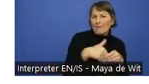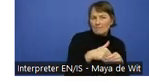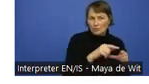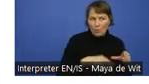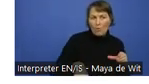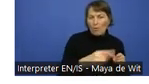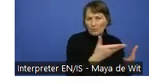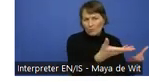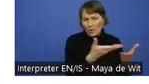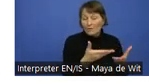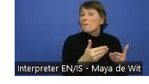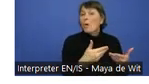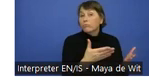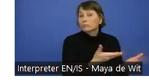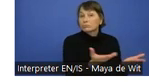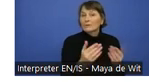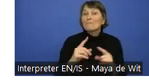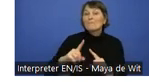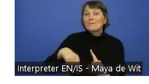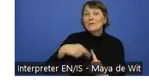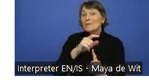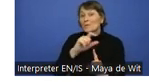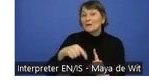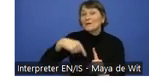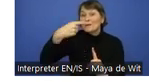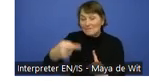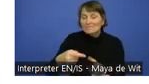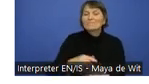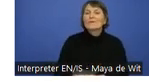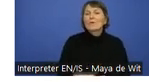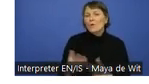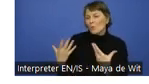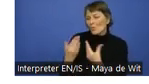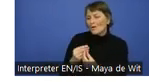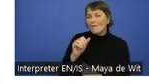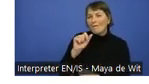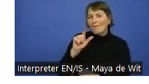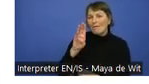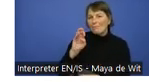The week after together with Alberto we are doing a webinar in the Czech Republic or for